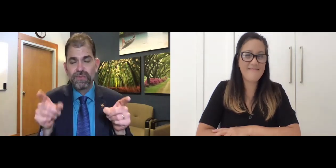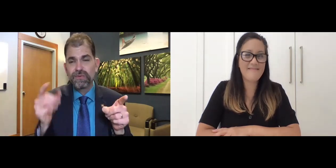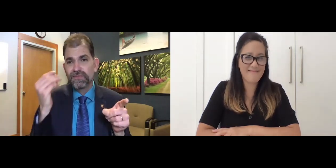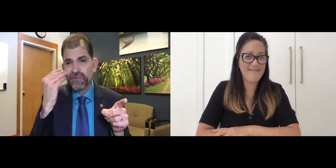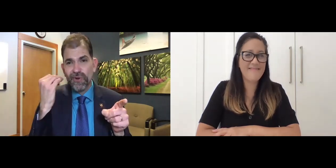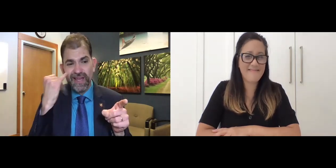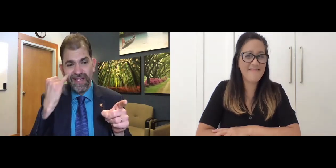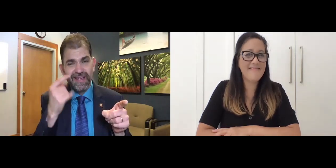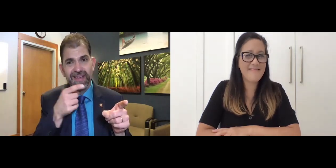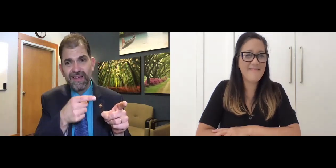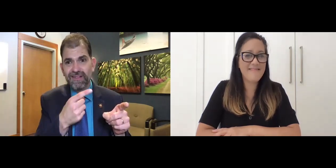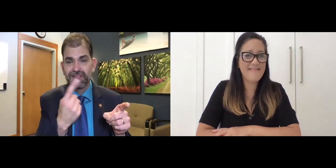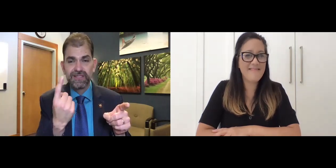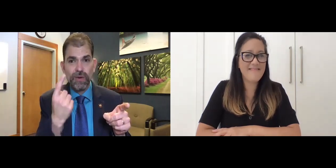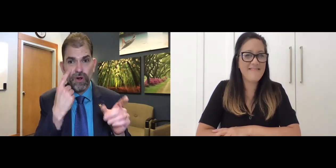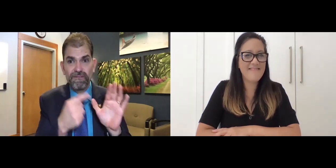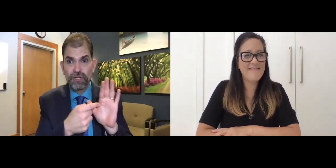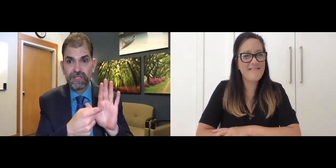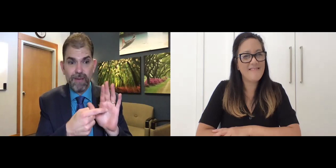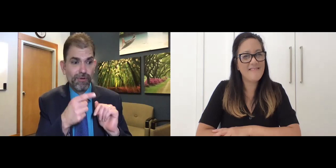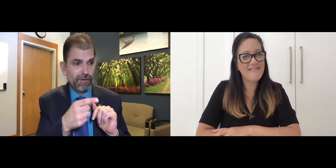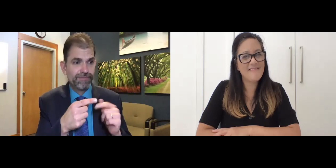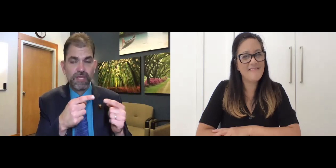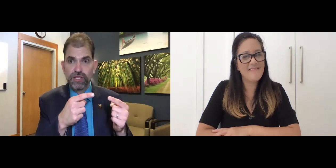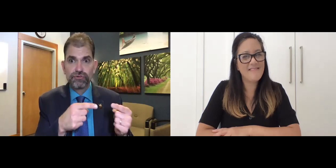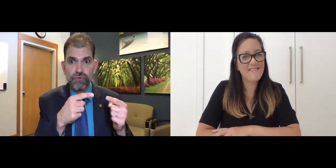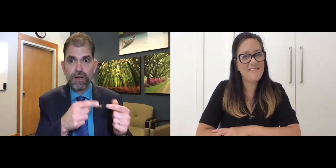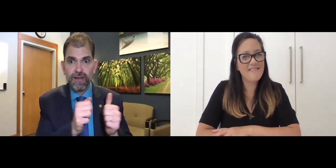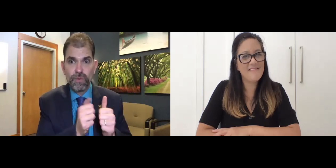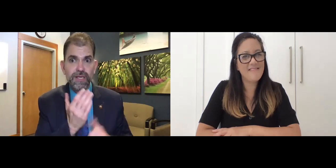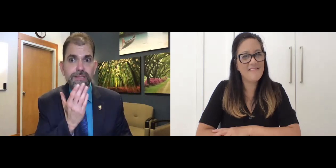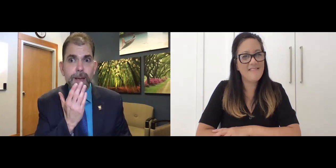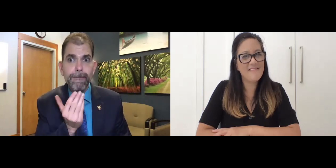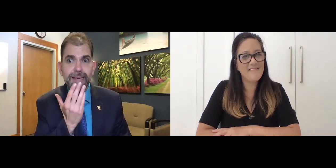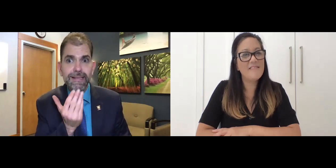between the two. So for example, if someone is struggling